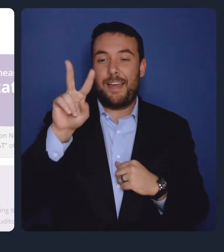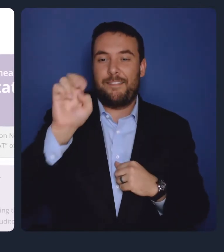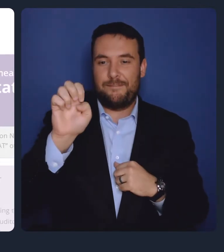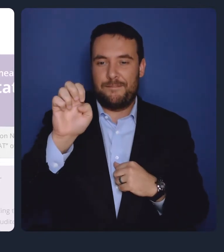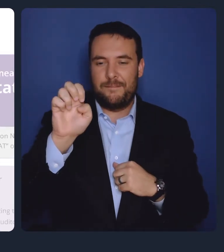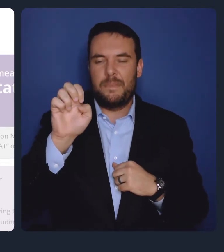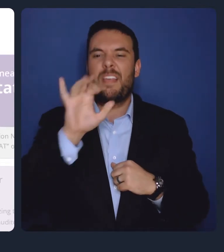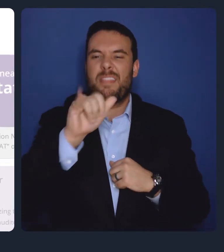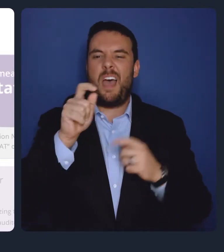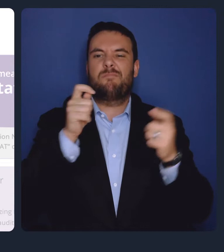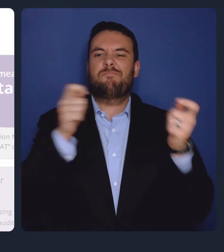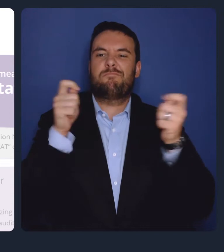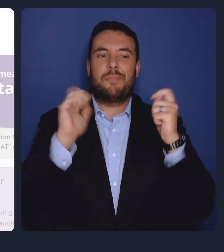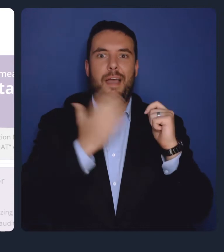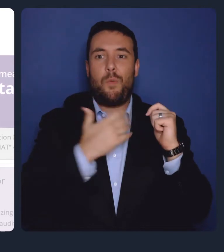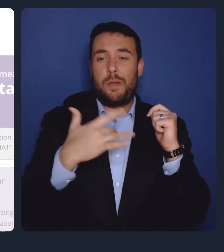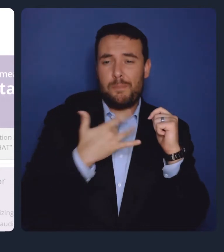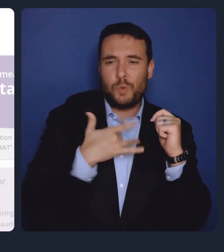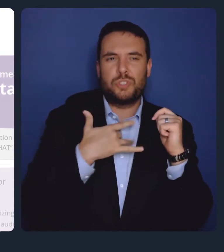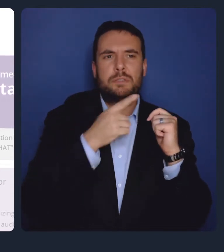which govern emotion and orient us toward what matters.